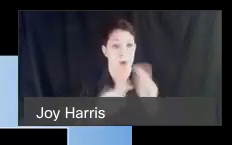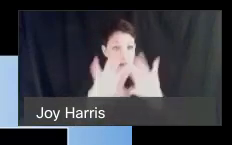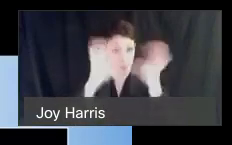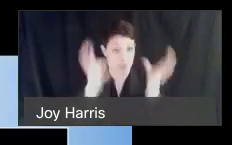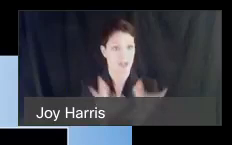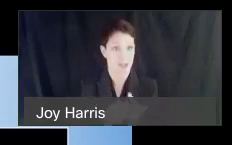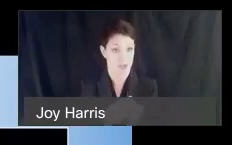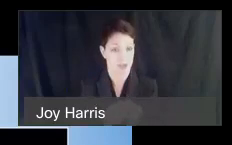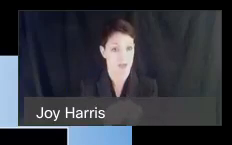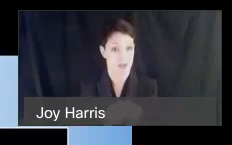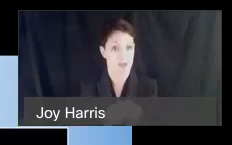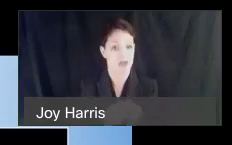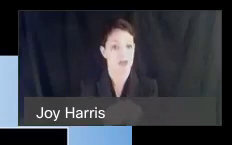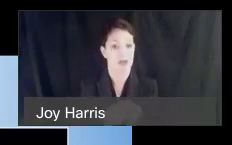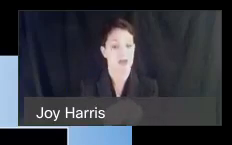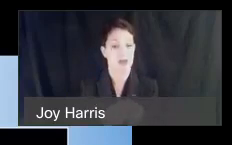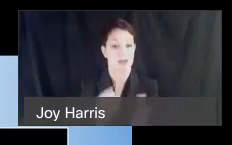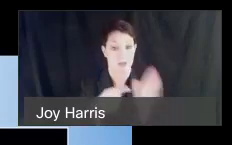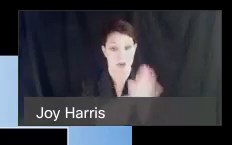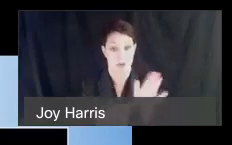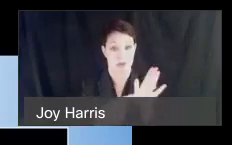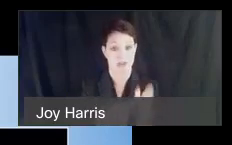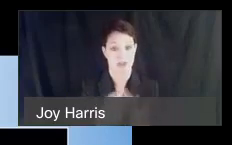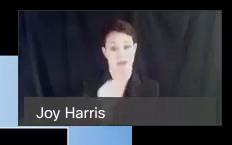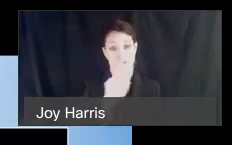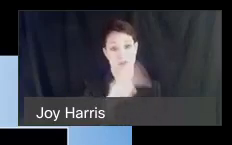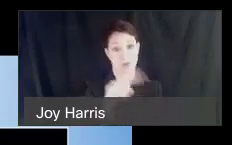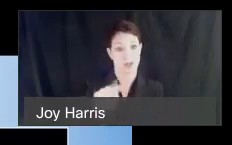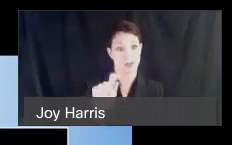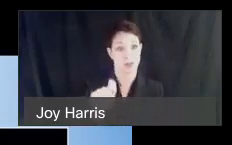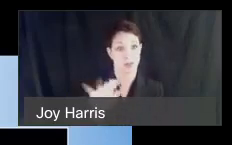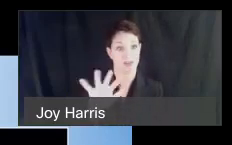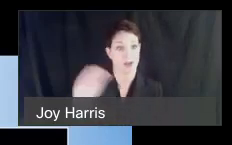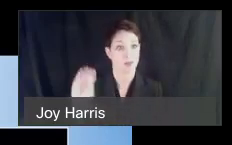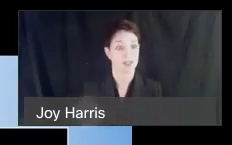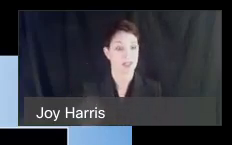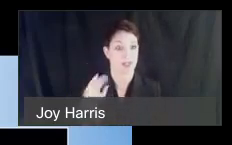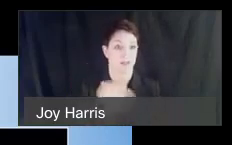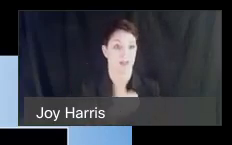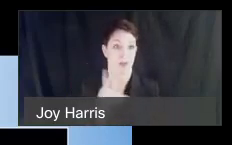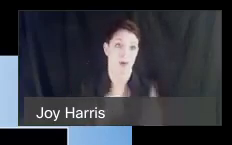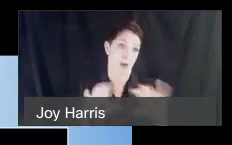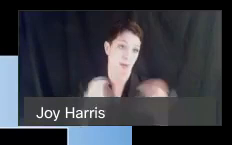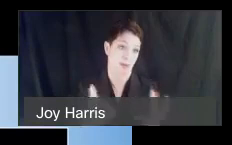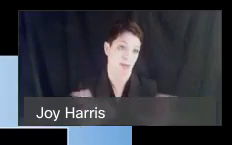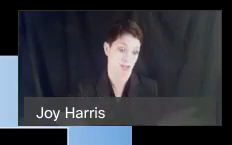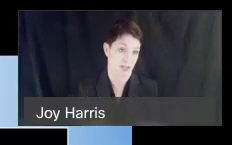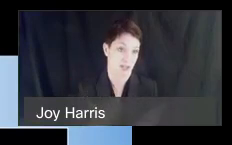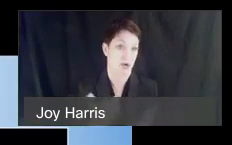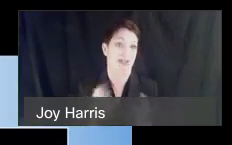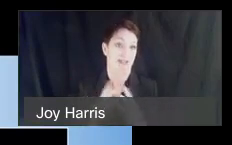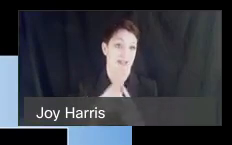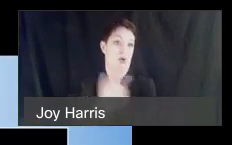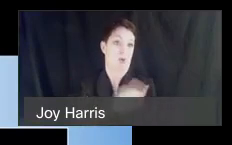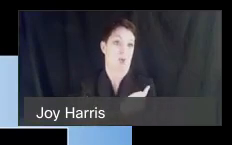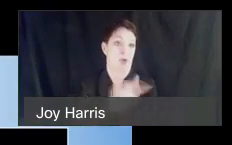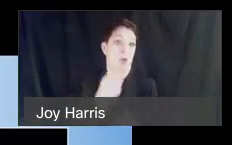that represents 22.5% of our population have received either one or both doses and